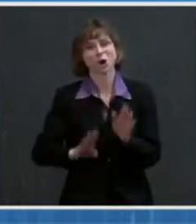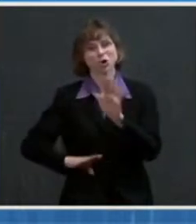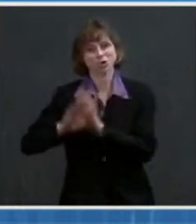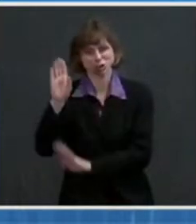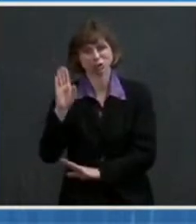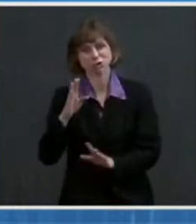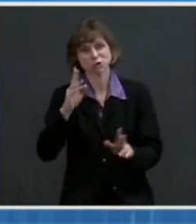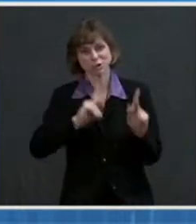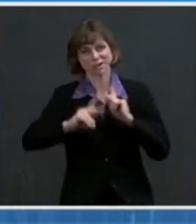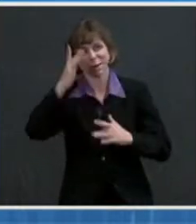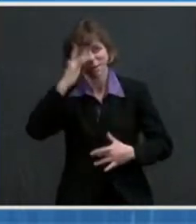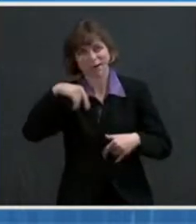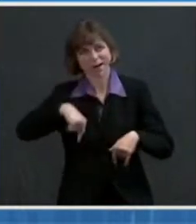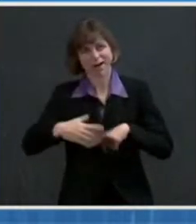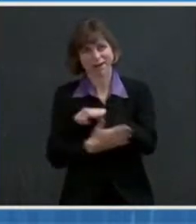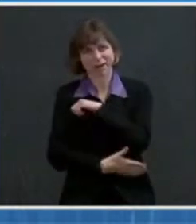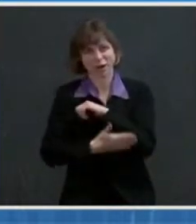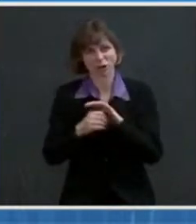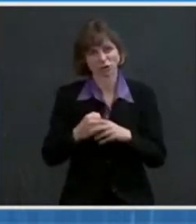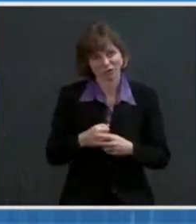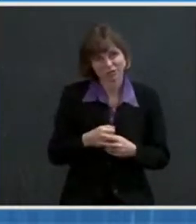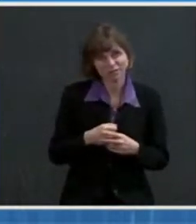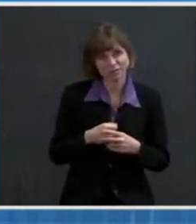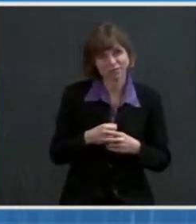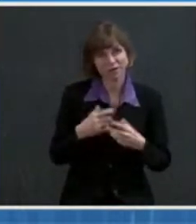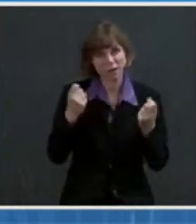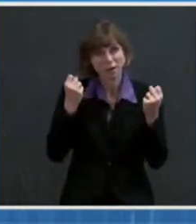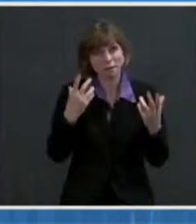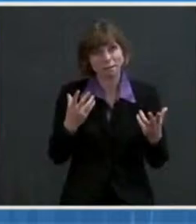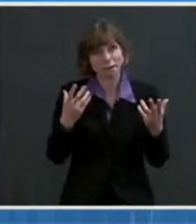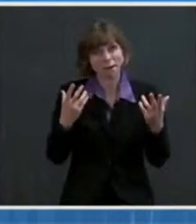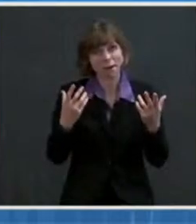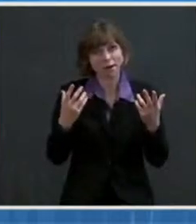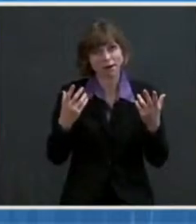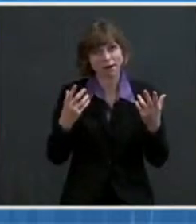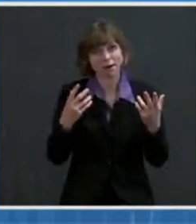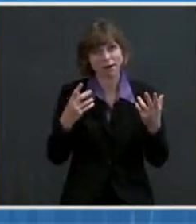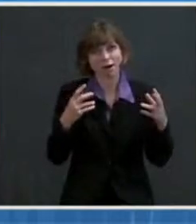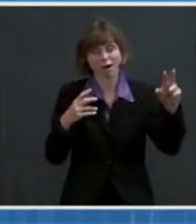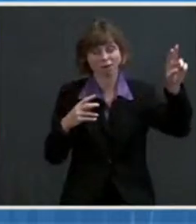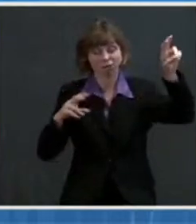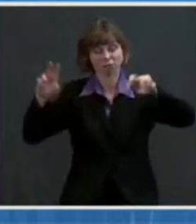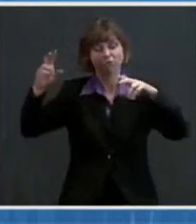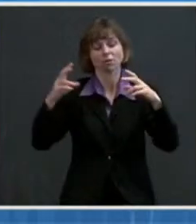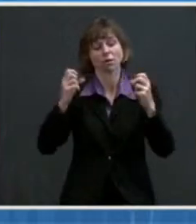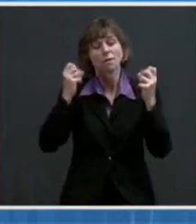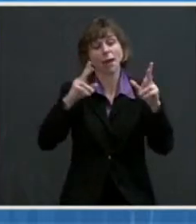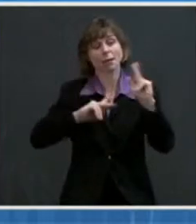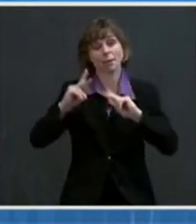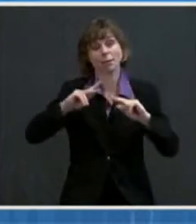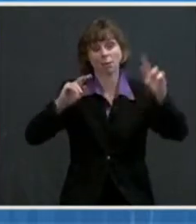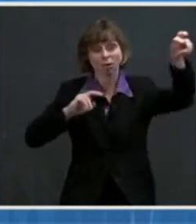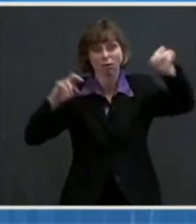CASES IN THE COUNTRY. WE KNOW THAT MANY OF OUR VARIANTS HAVE EMERGED FROM